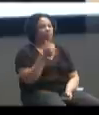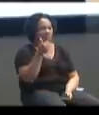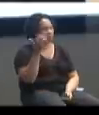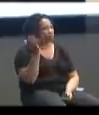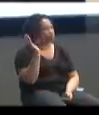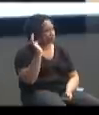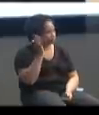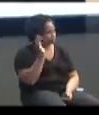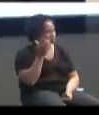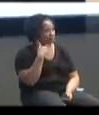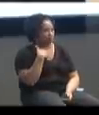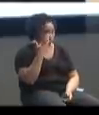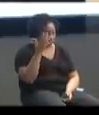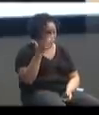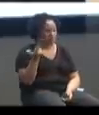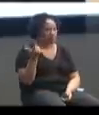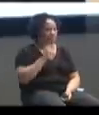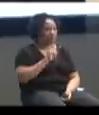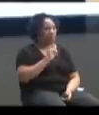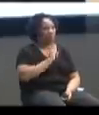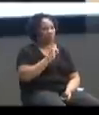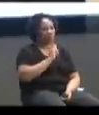INTRODUCE HERSELF AND ONCE SHE'S DONE, I WILL GET INTO MY REMARKS